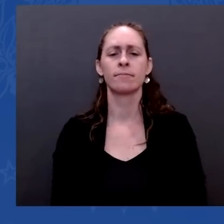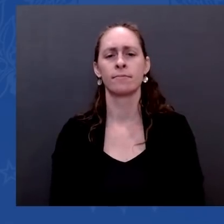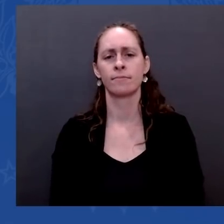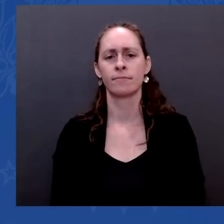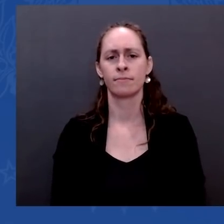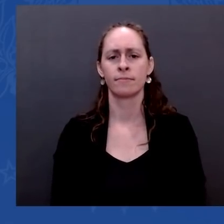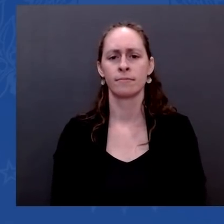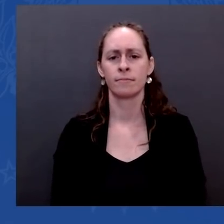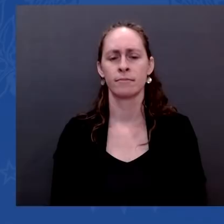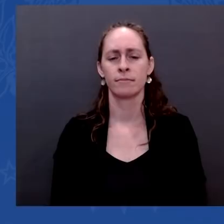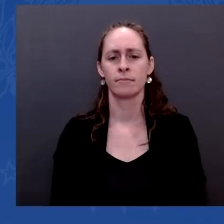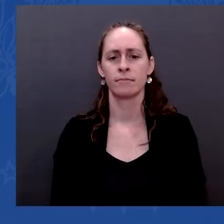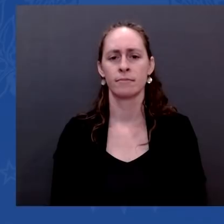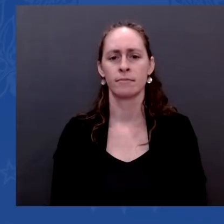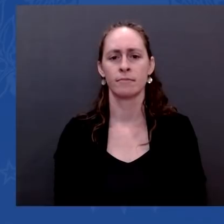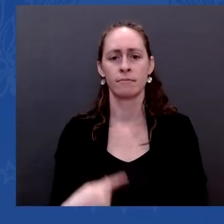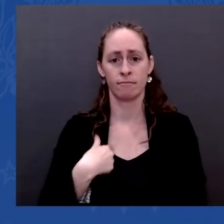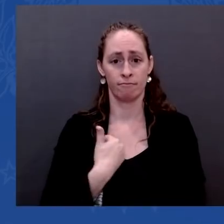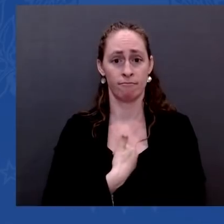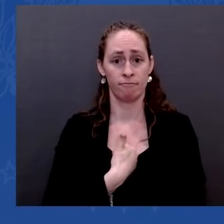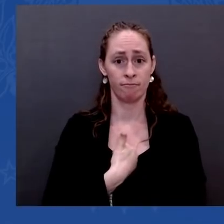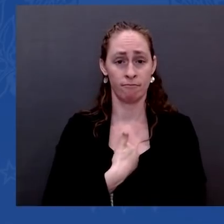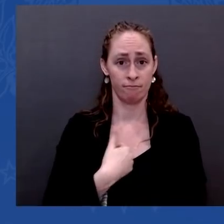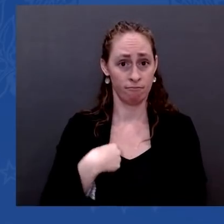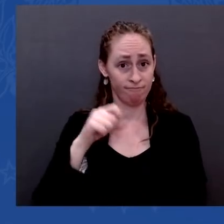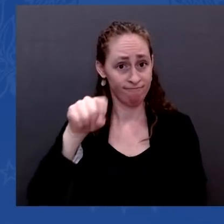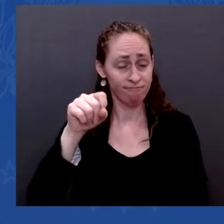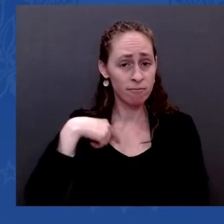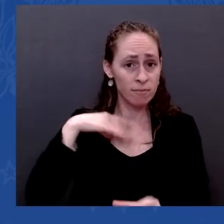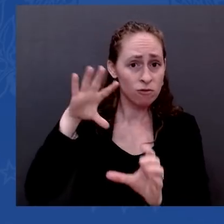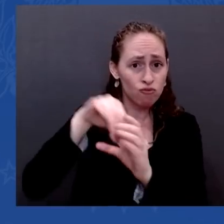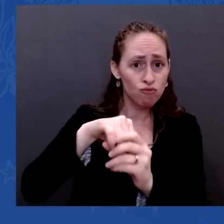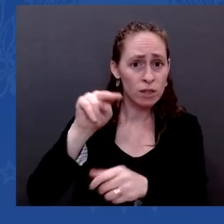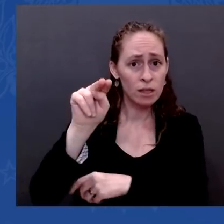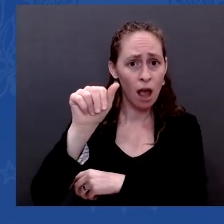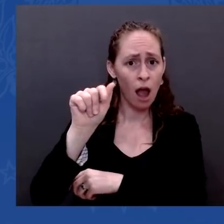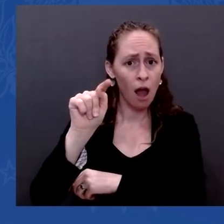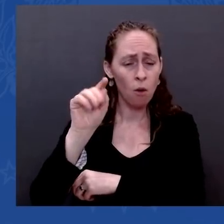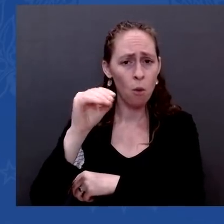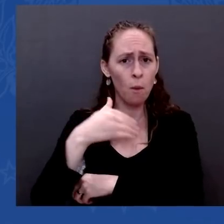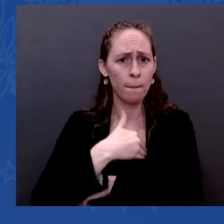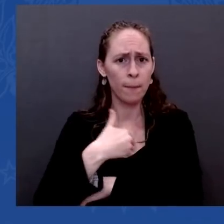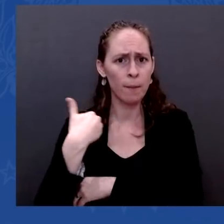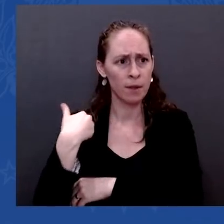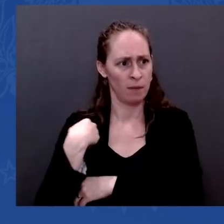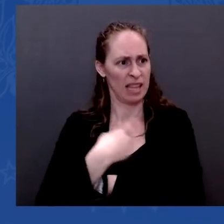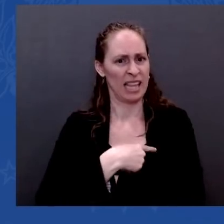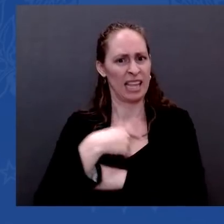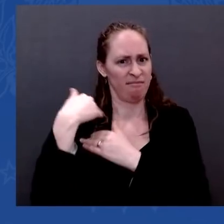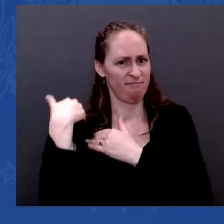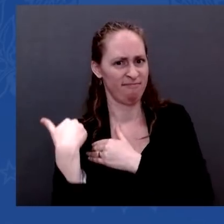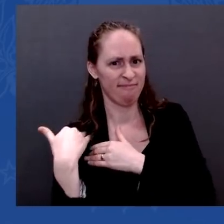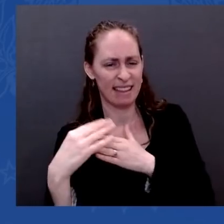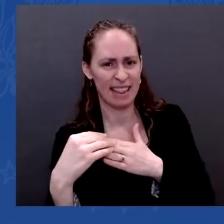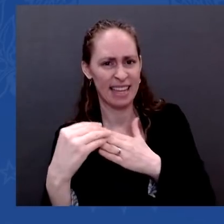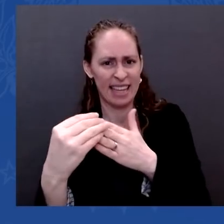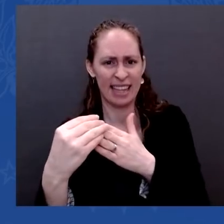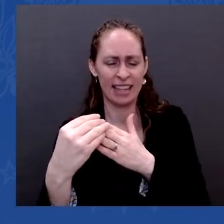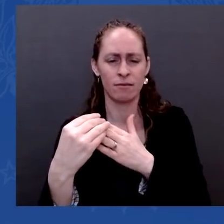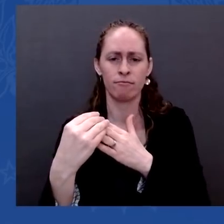that is doing -- making the largest contribution: financial means and also military power.